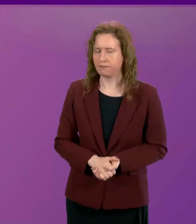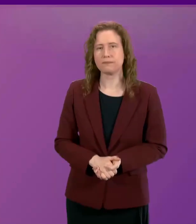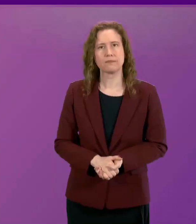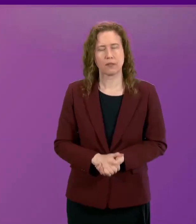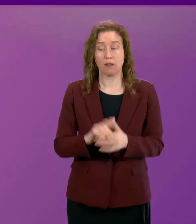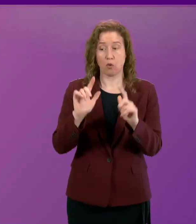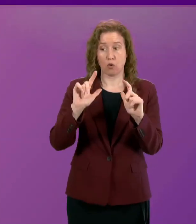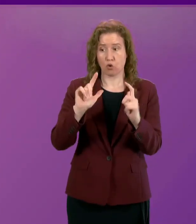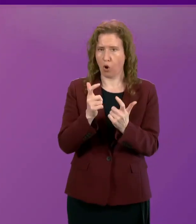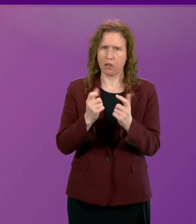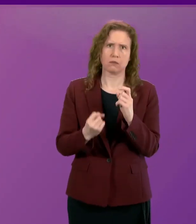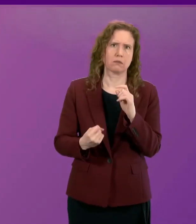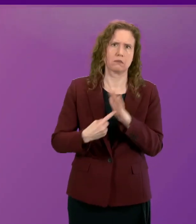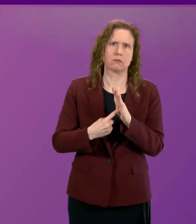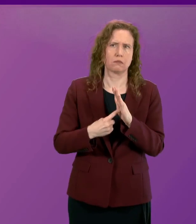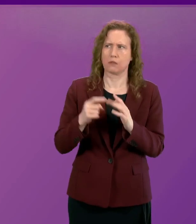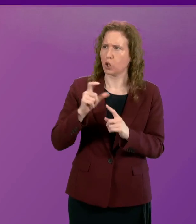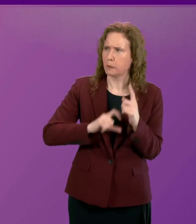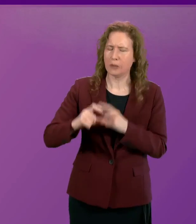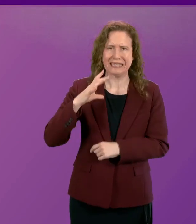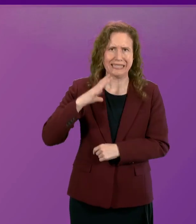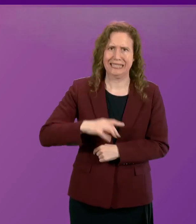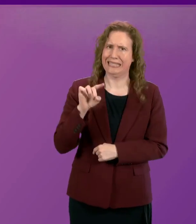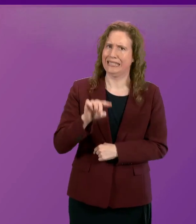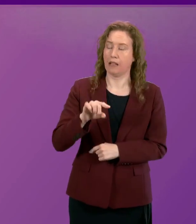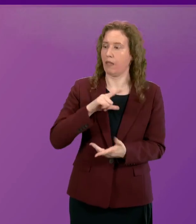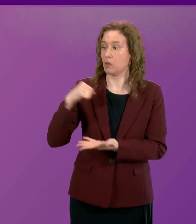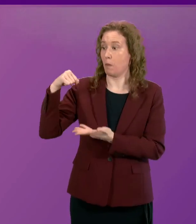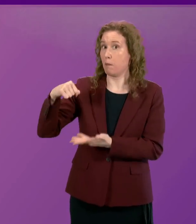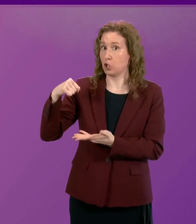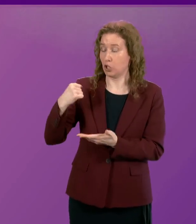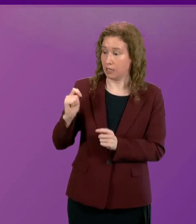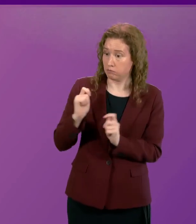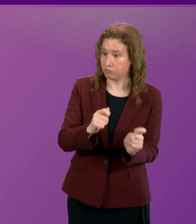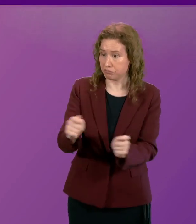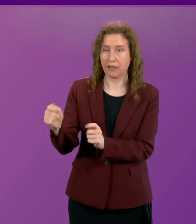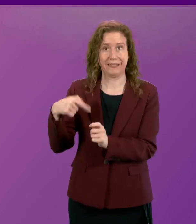Colleges play a vital role in our communities, which is why the budget for this year sees a